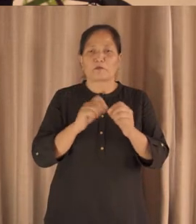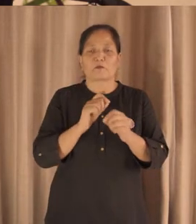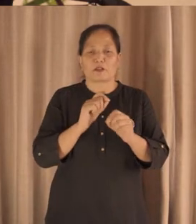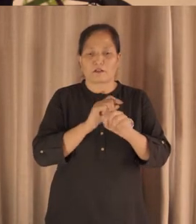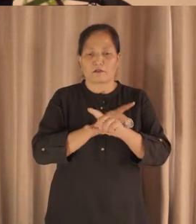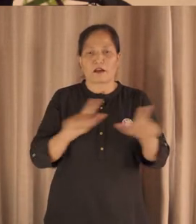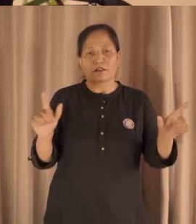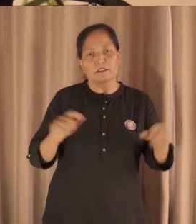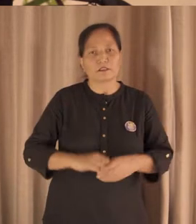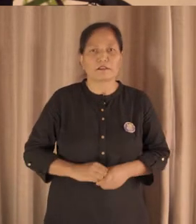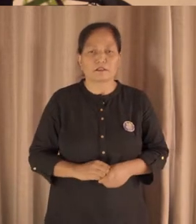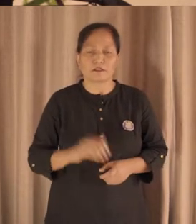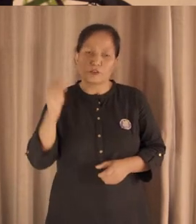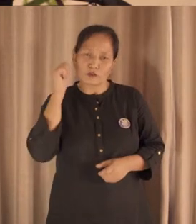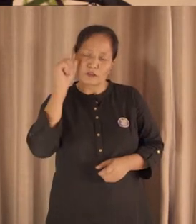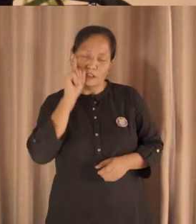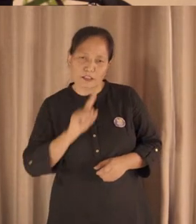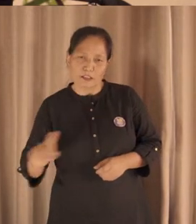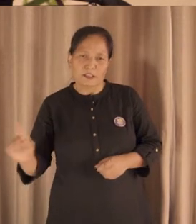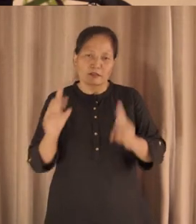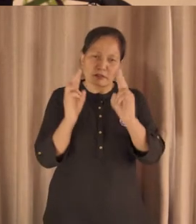The indigenous people of the community claim that they have their own beliefs and values.